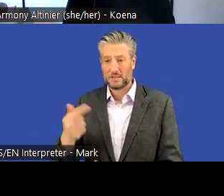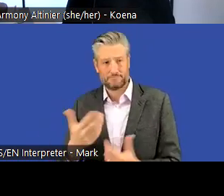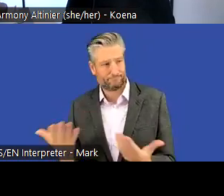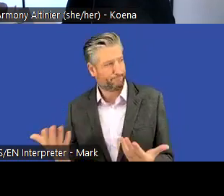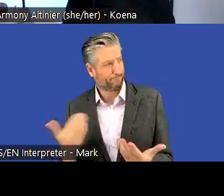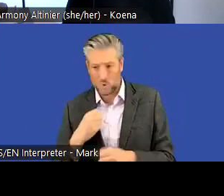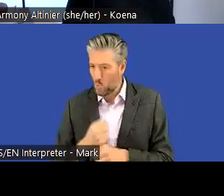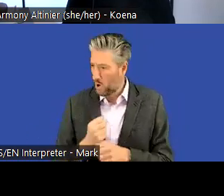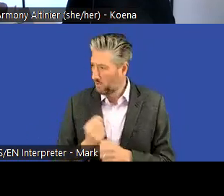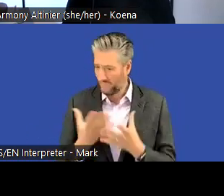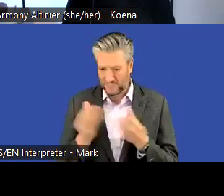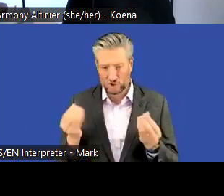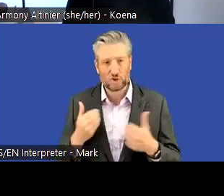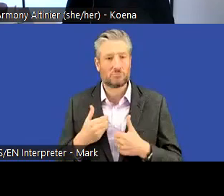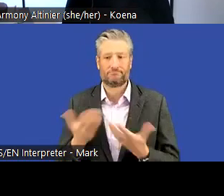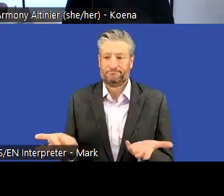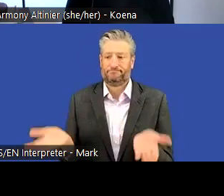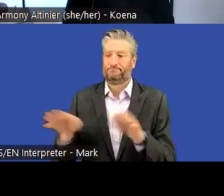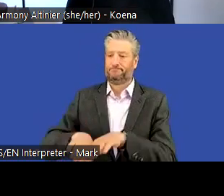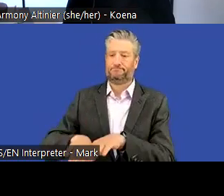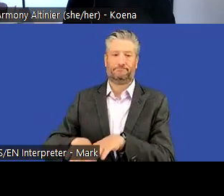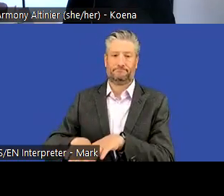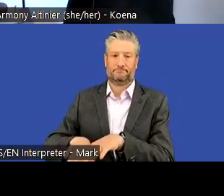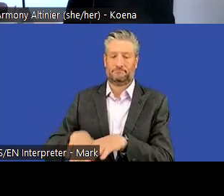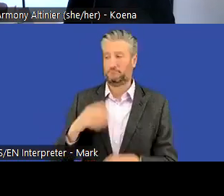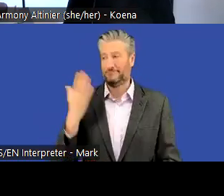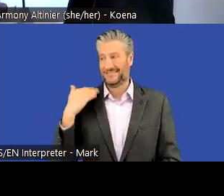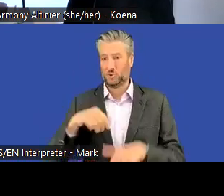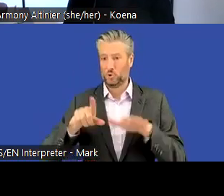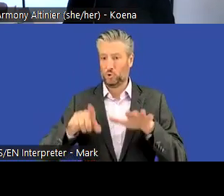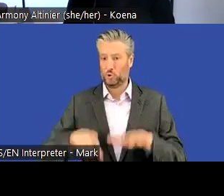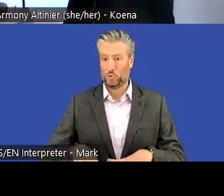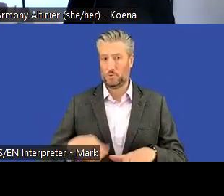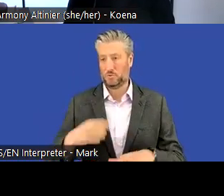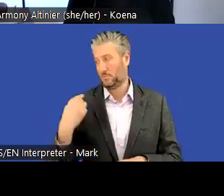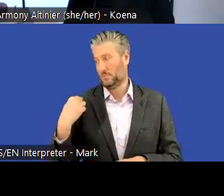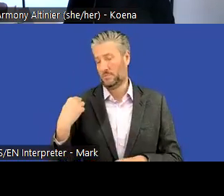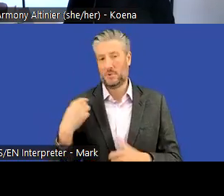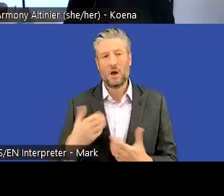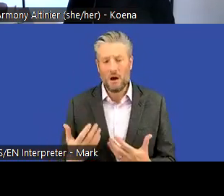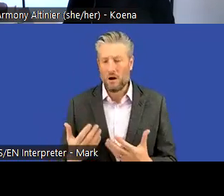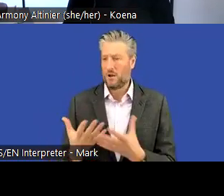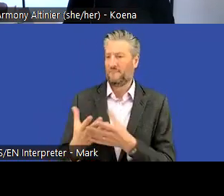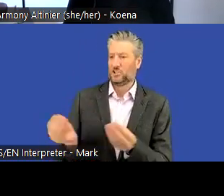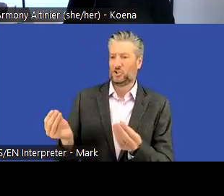So it's definitely the end of an era, and we don't really have a space for the community.